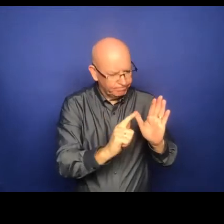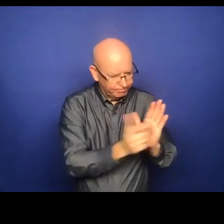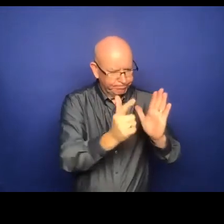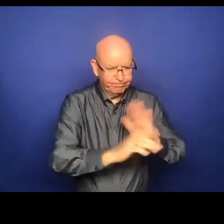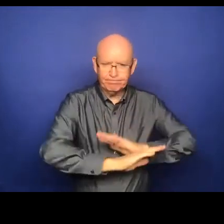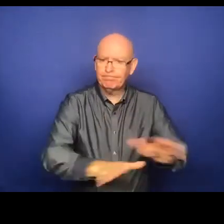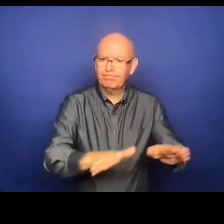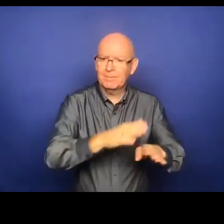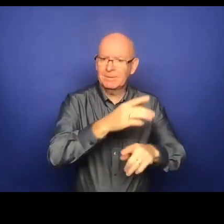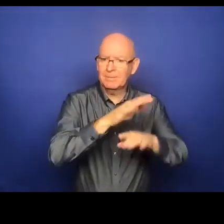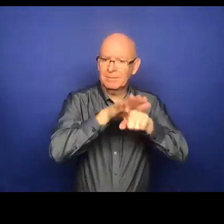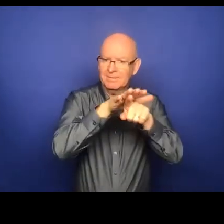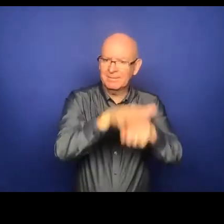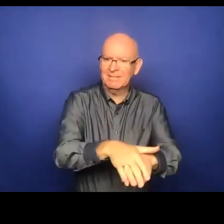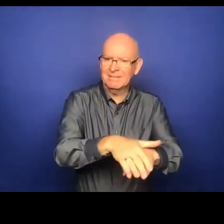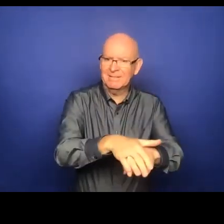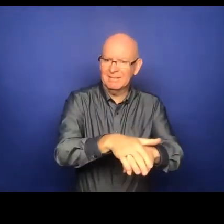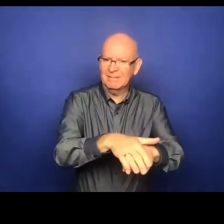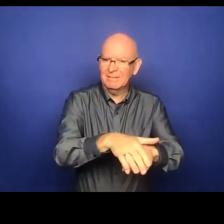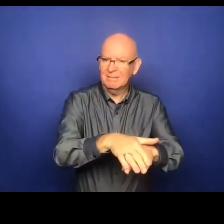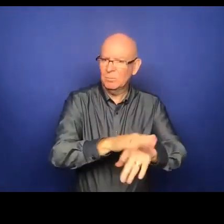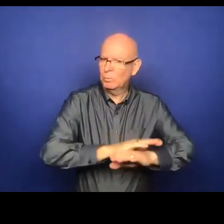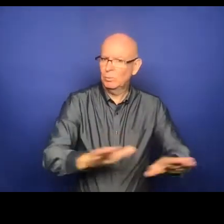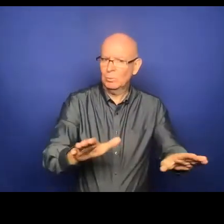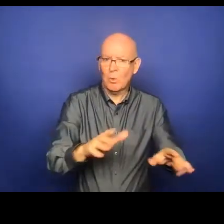? The collection of disaggregated data